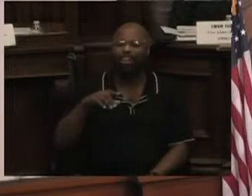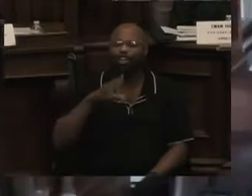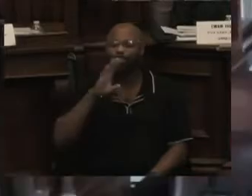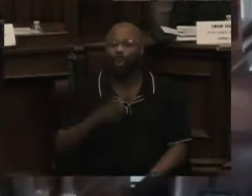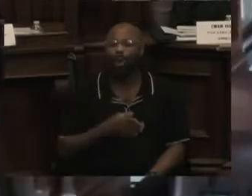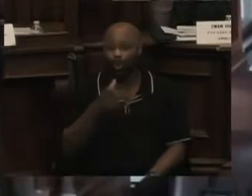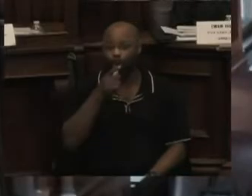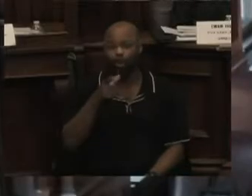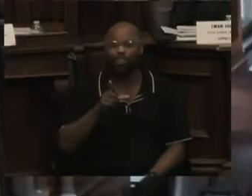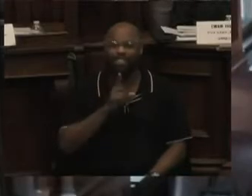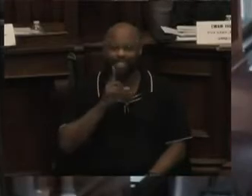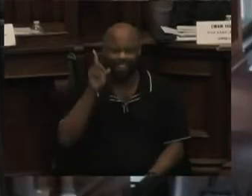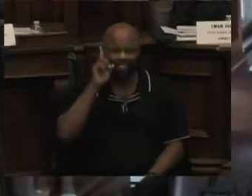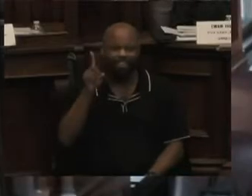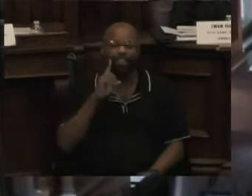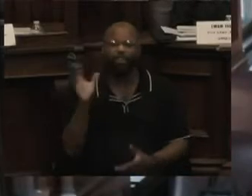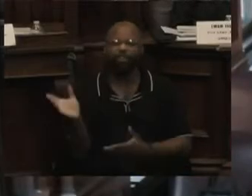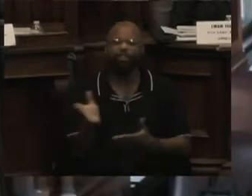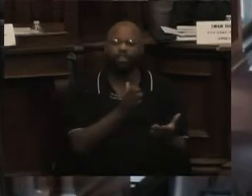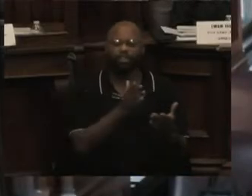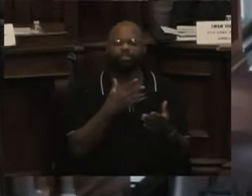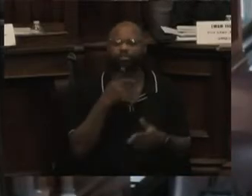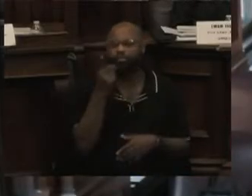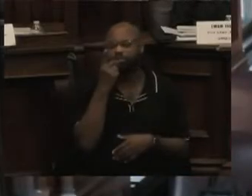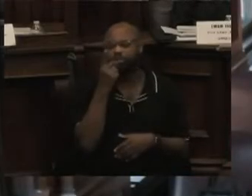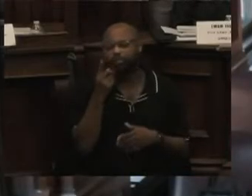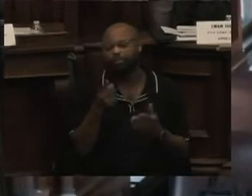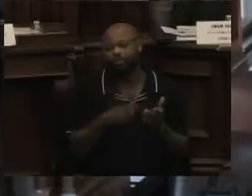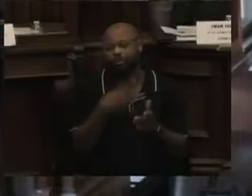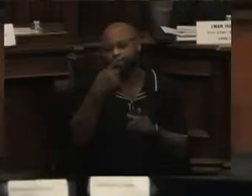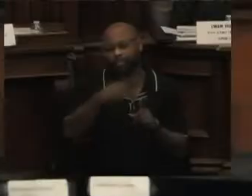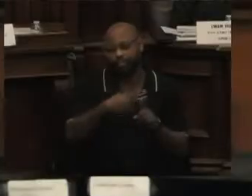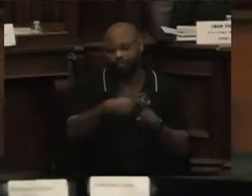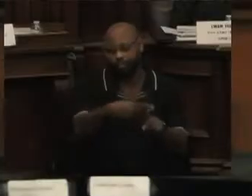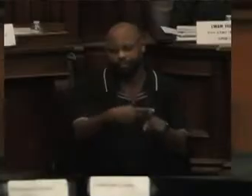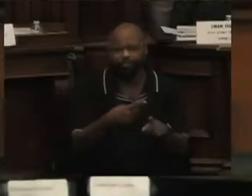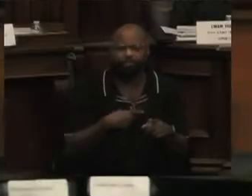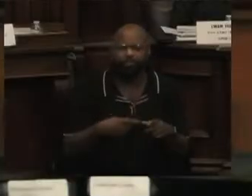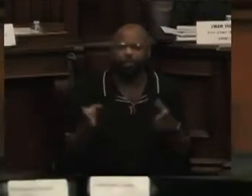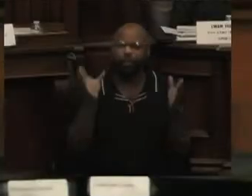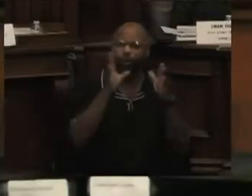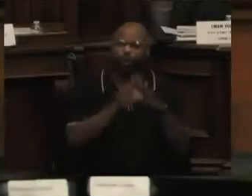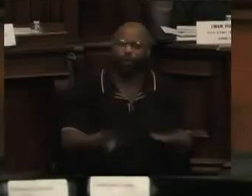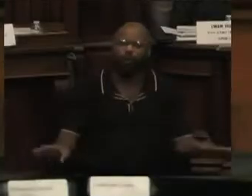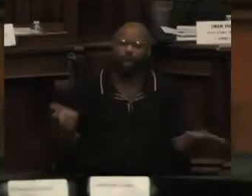presentation. I have a granddaughter, unrelated. I have a granddaughter who's deaf